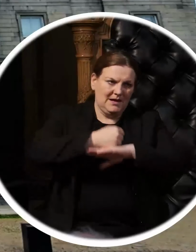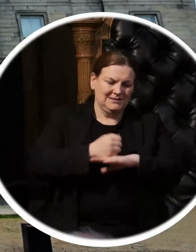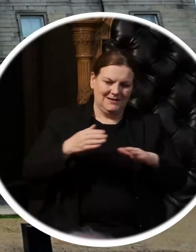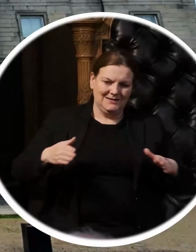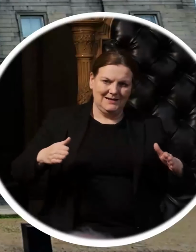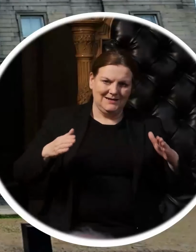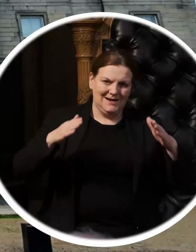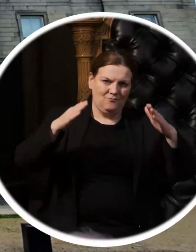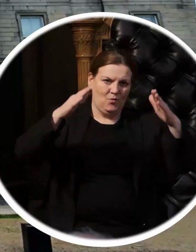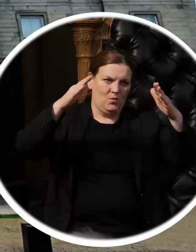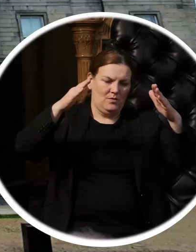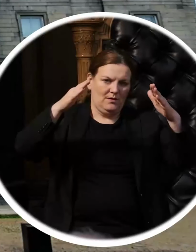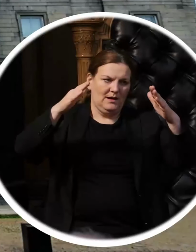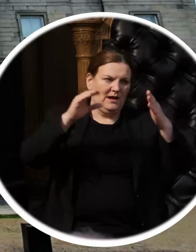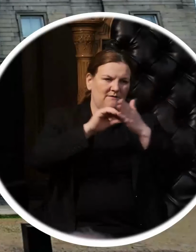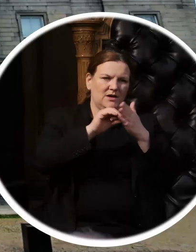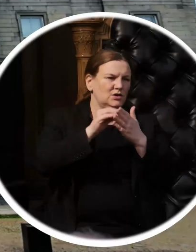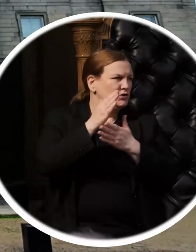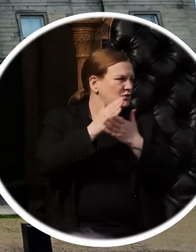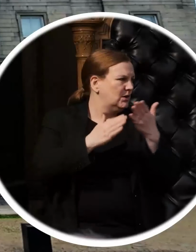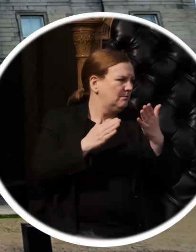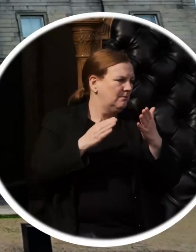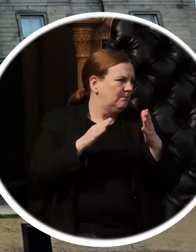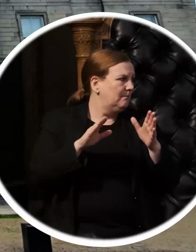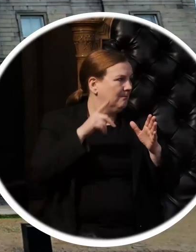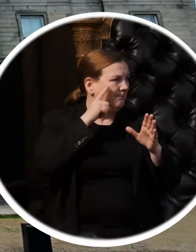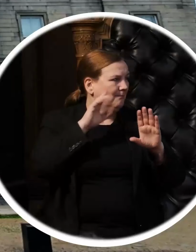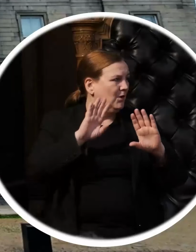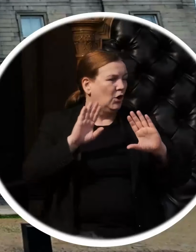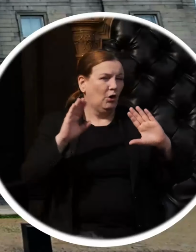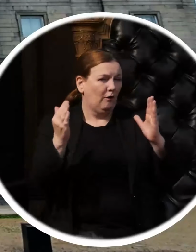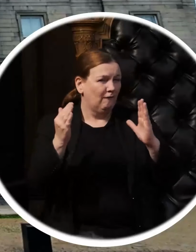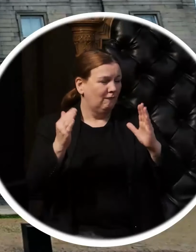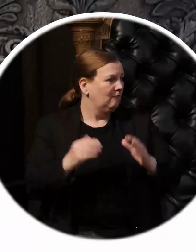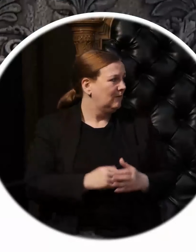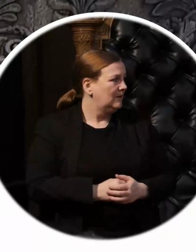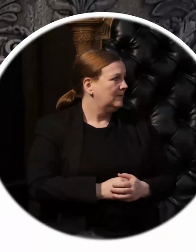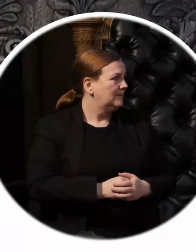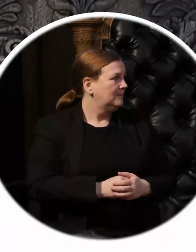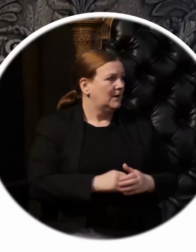which start to narrow up towards the top and have slightly curved overhangs.